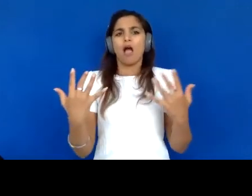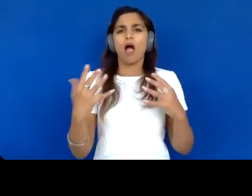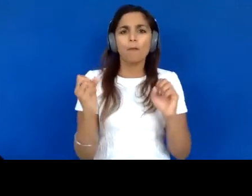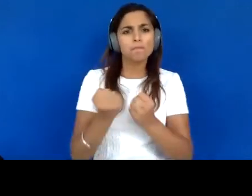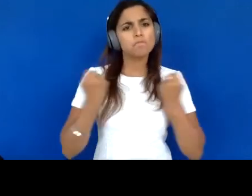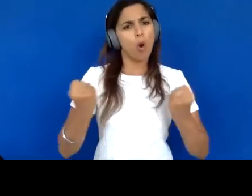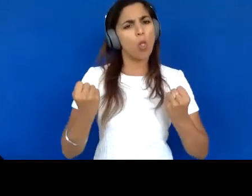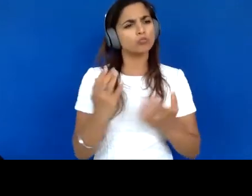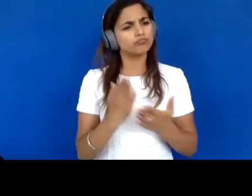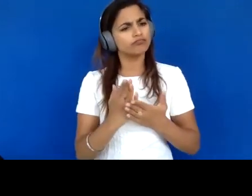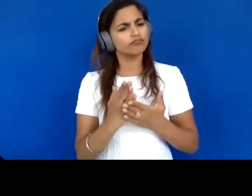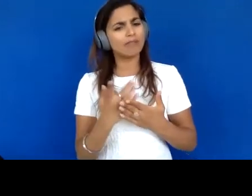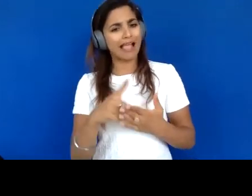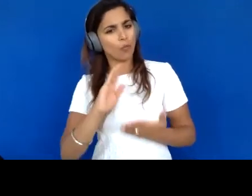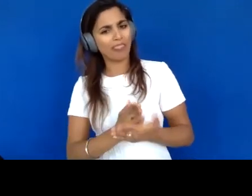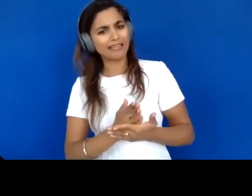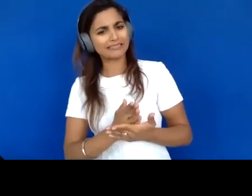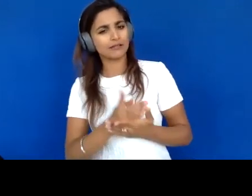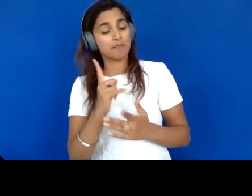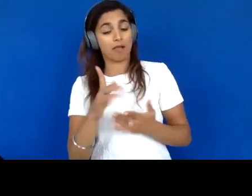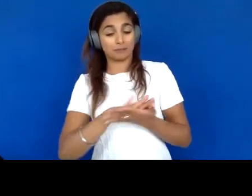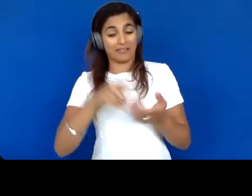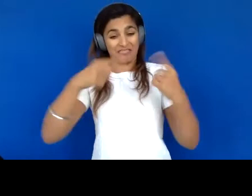has been linked up and reinforced by the global television and media industry